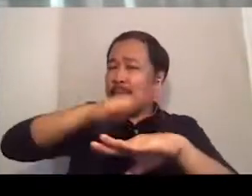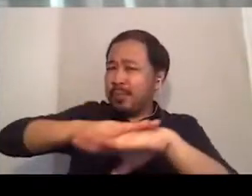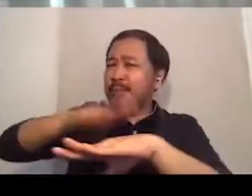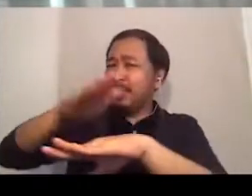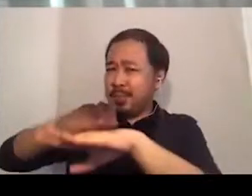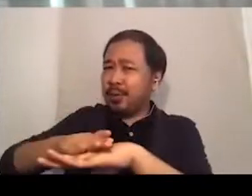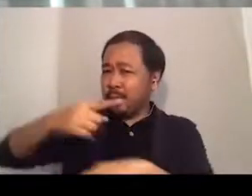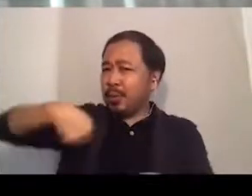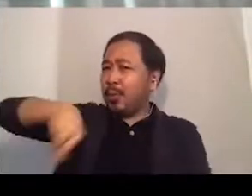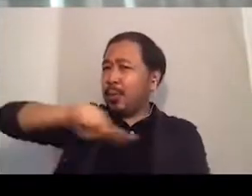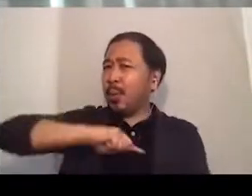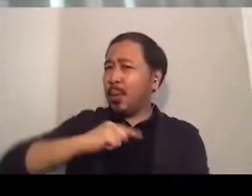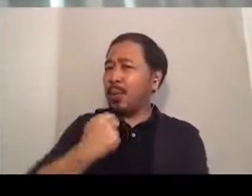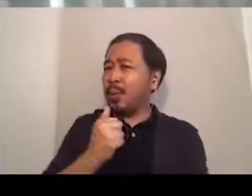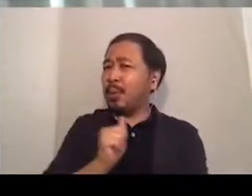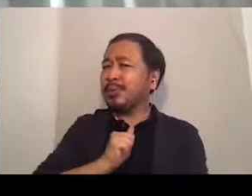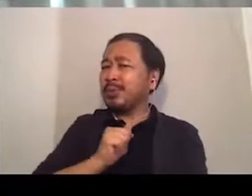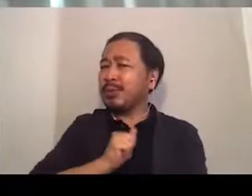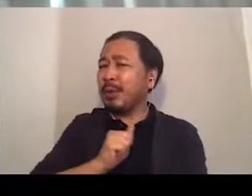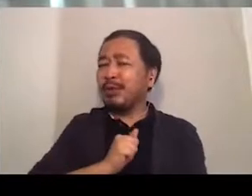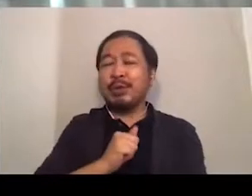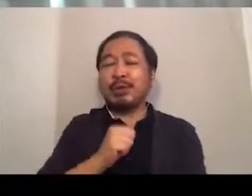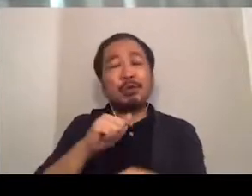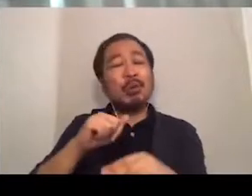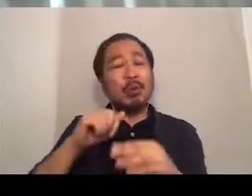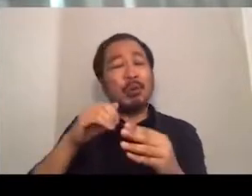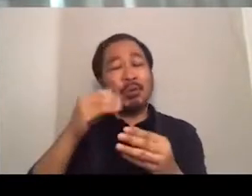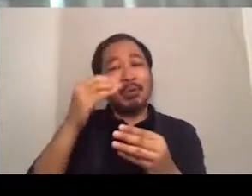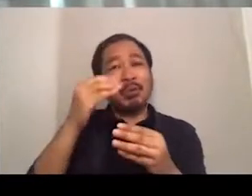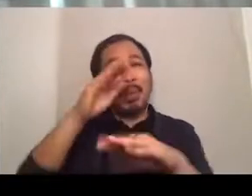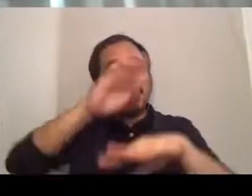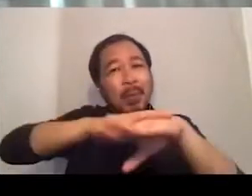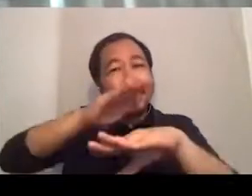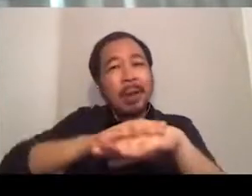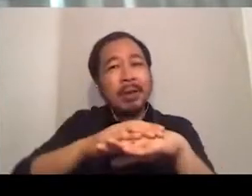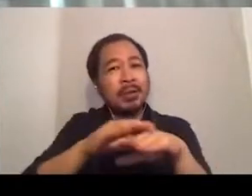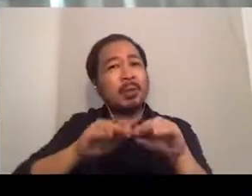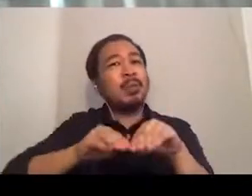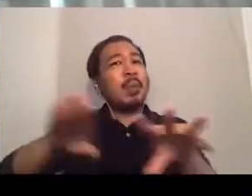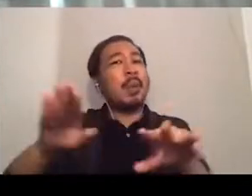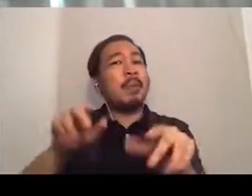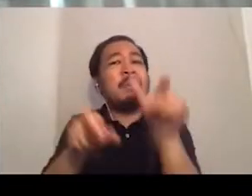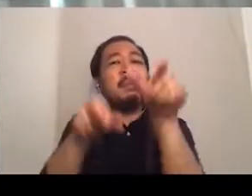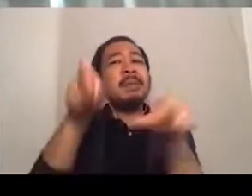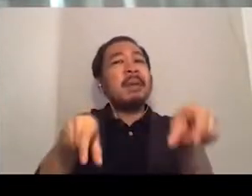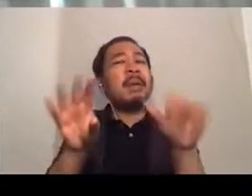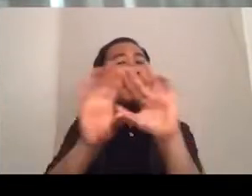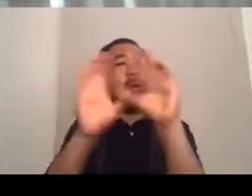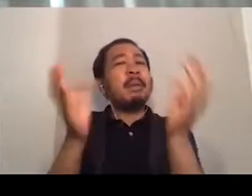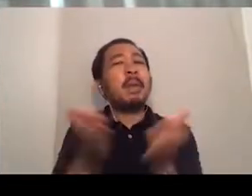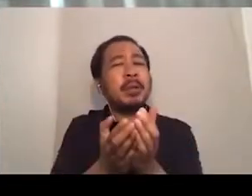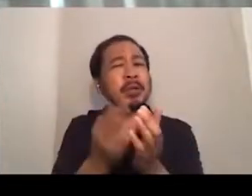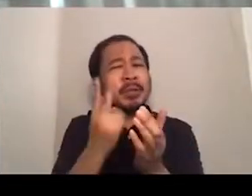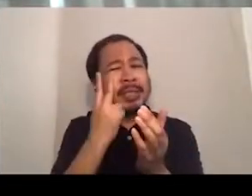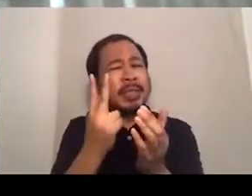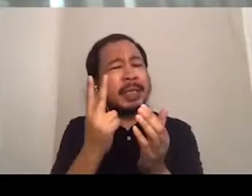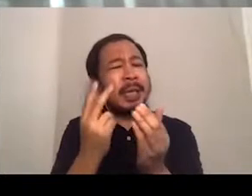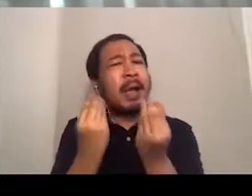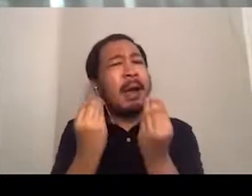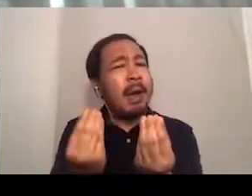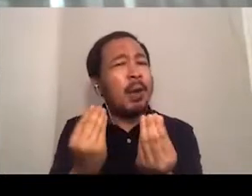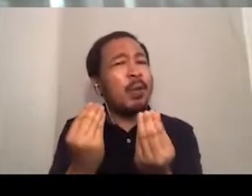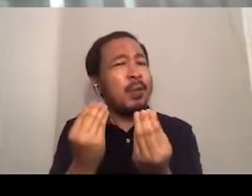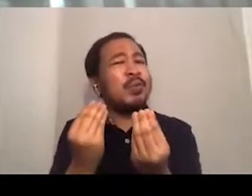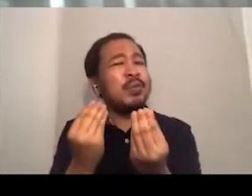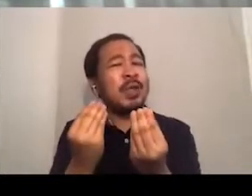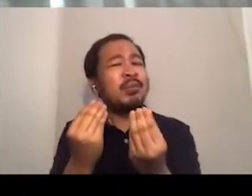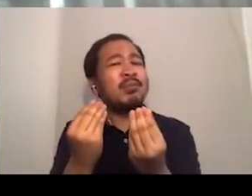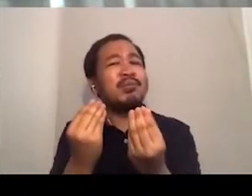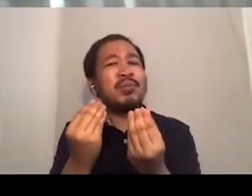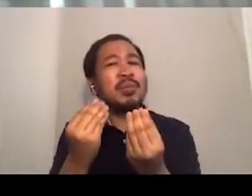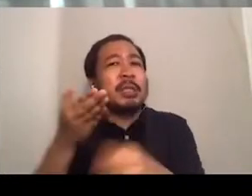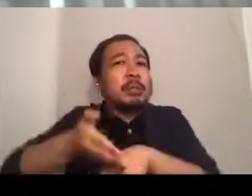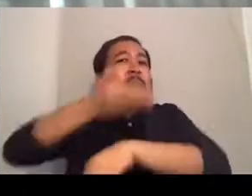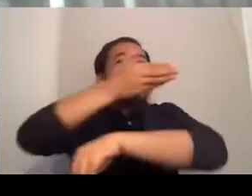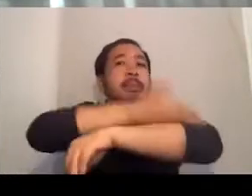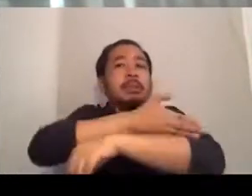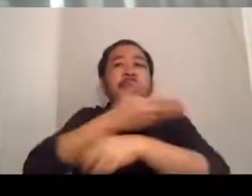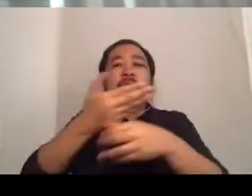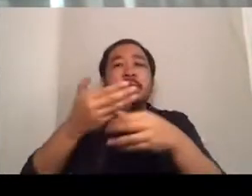or even repeating the phrase that was so popular 20 years ago, 30 years ago, "Think globally and act locally."